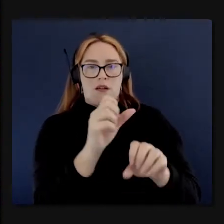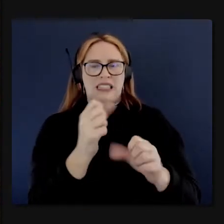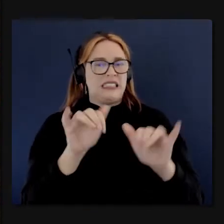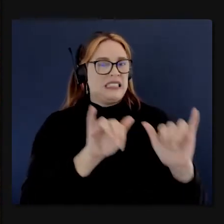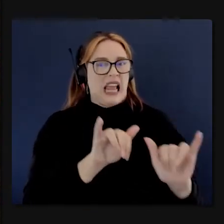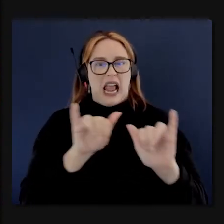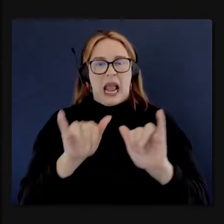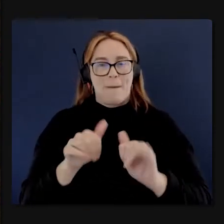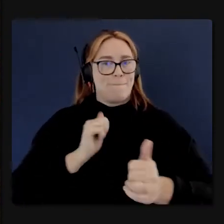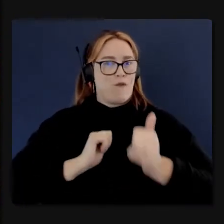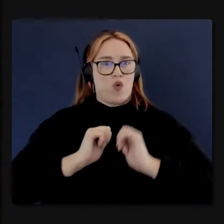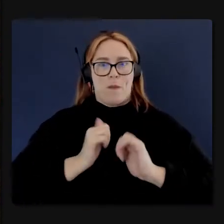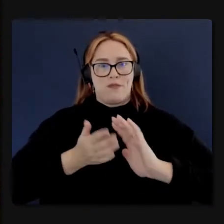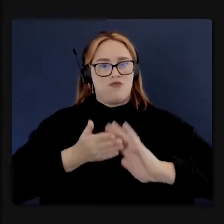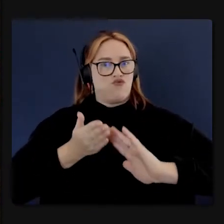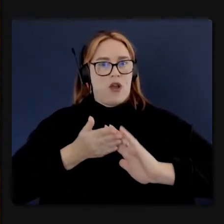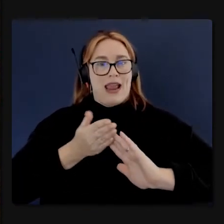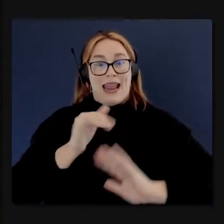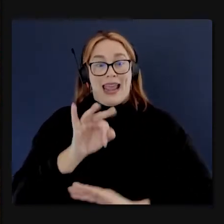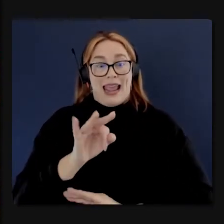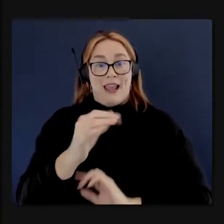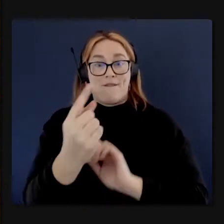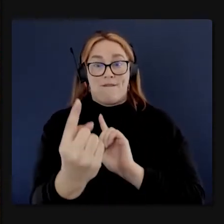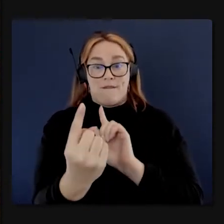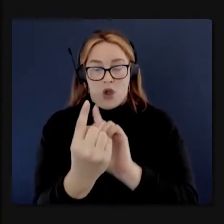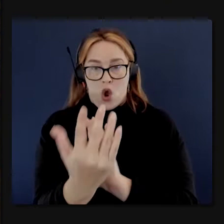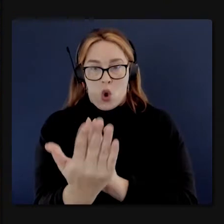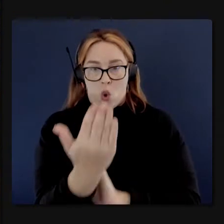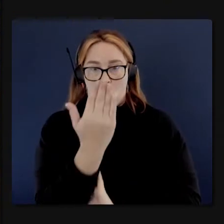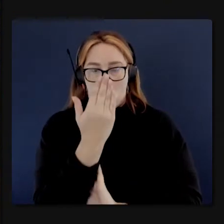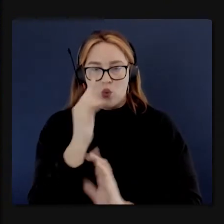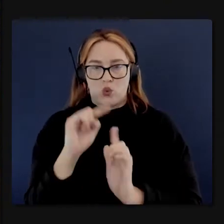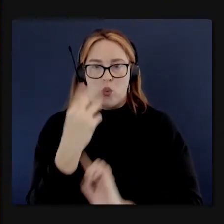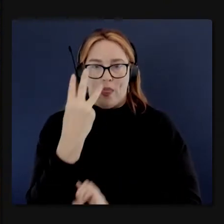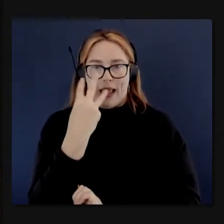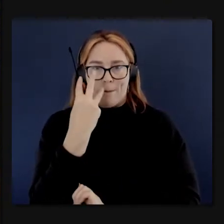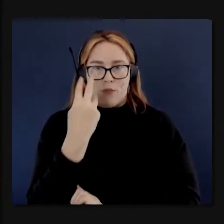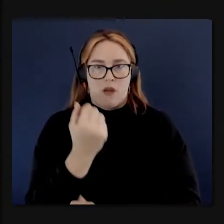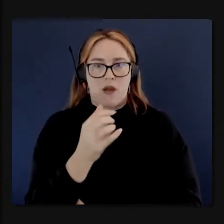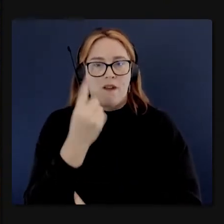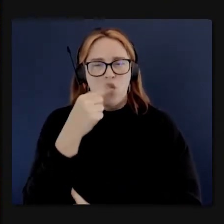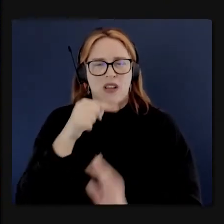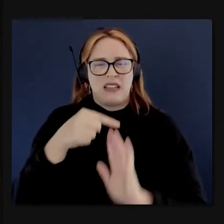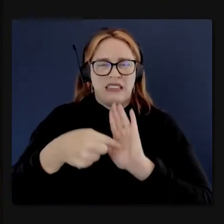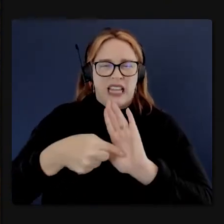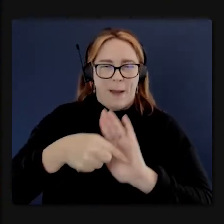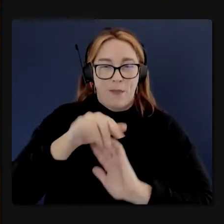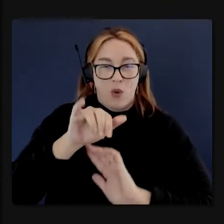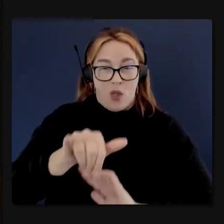Saving performance for... for the things that are closer to the camera. For example, this pile of rocks